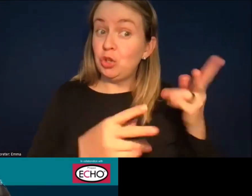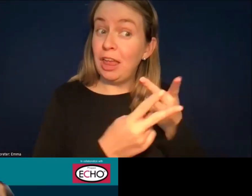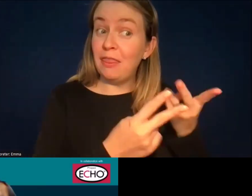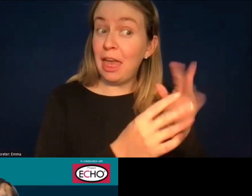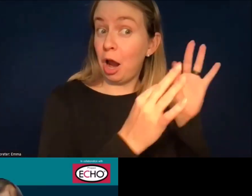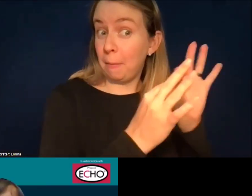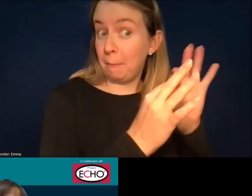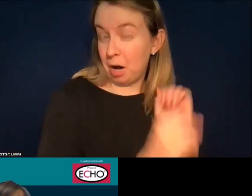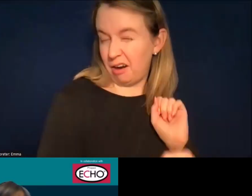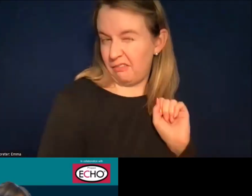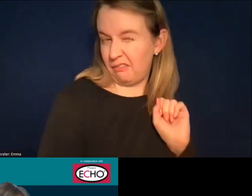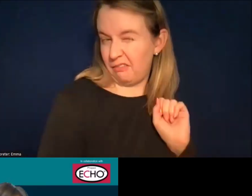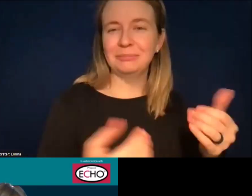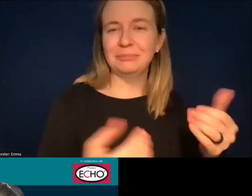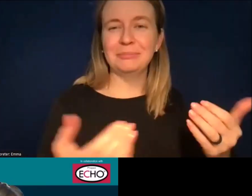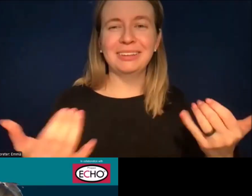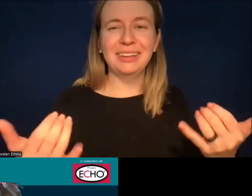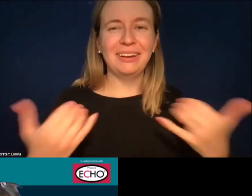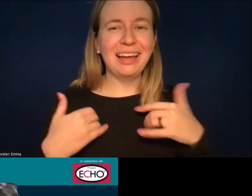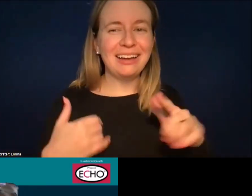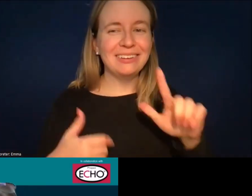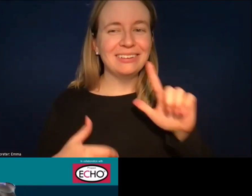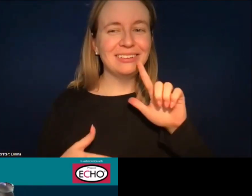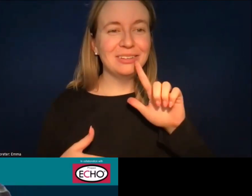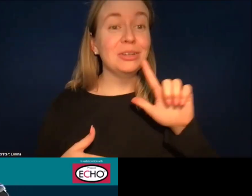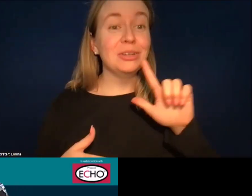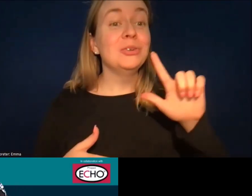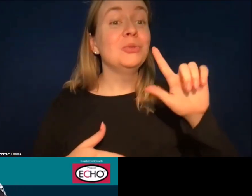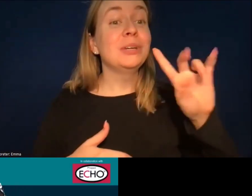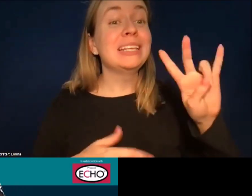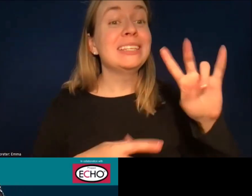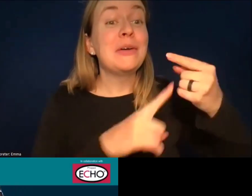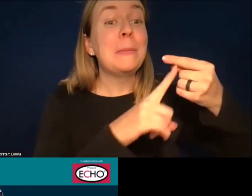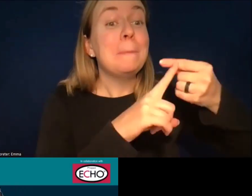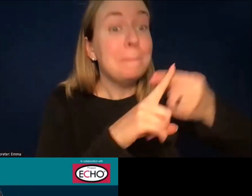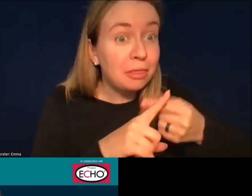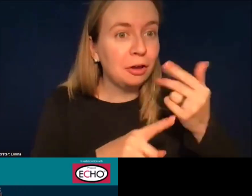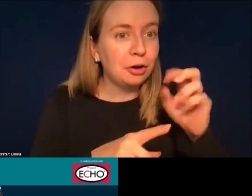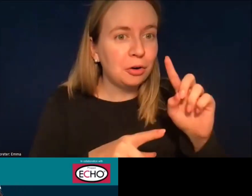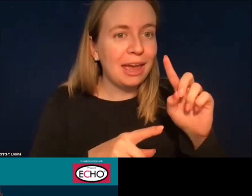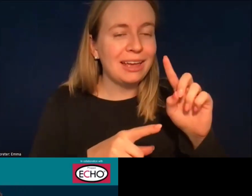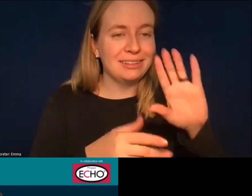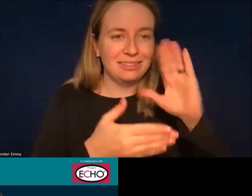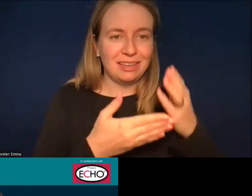a 27 month old grandson who I spent the last all weekend with